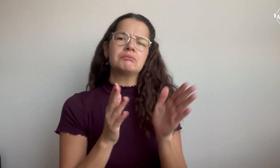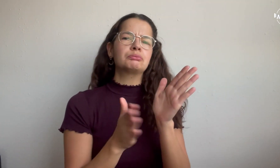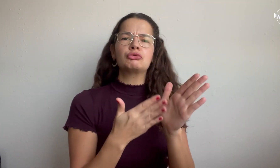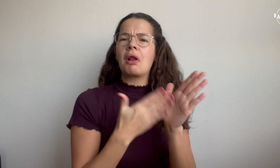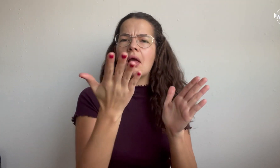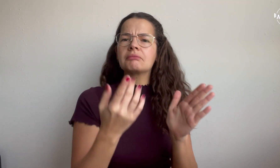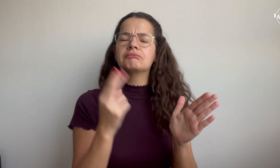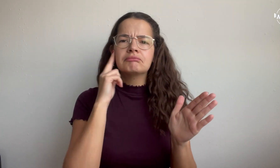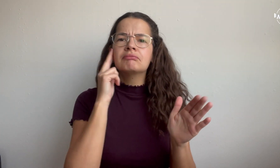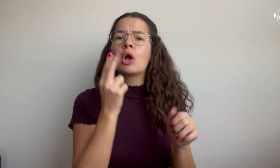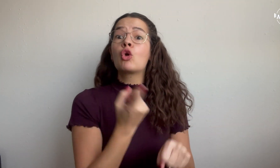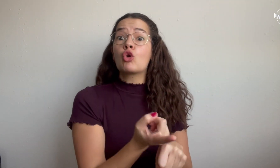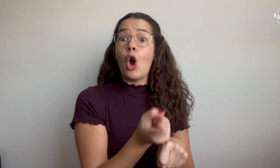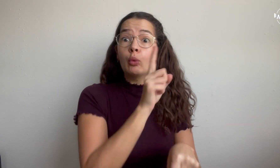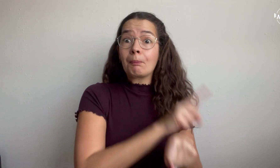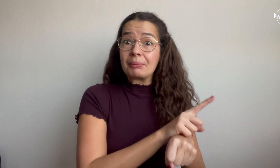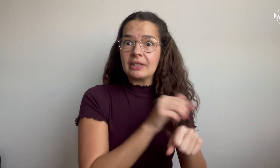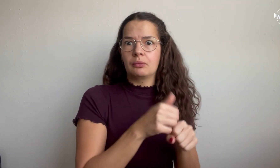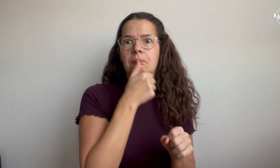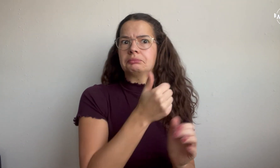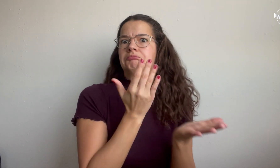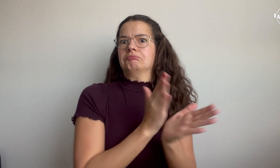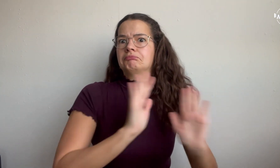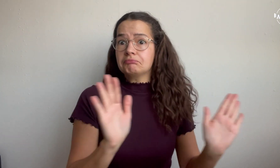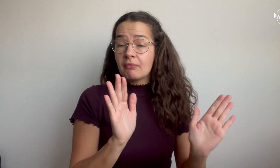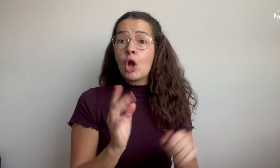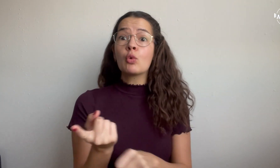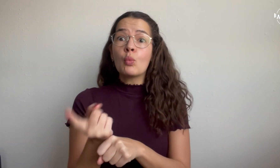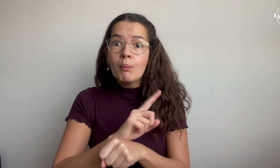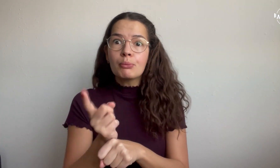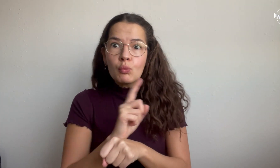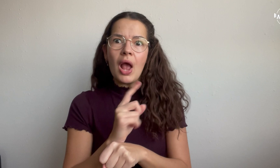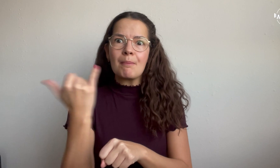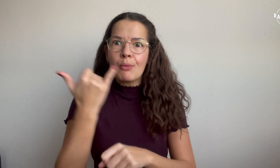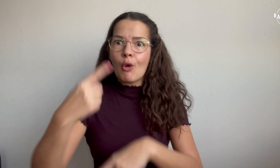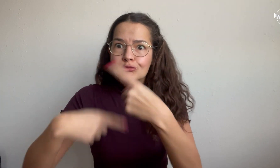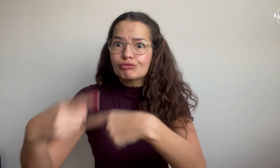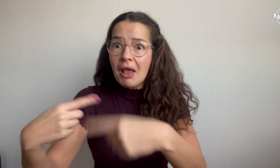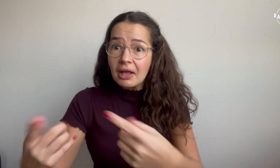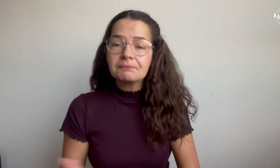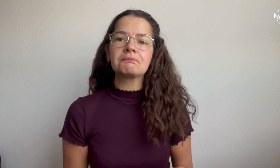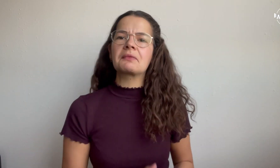If we buy something once, the activity is done, but if we keep buying things, the activity isn’t done.